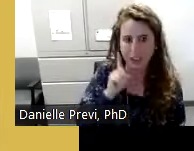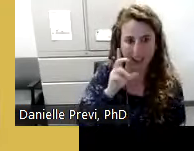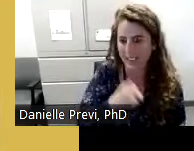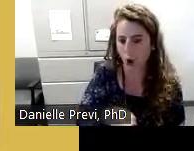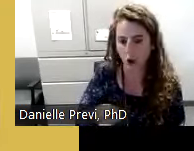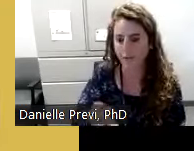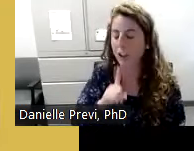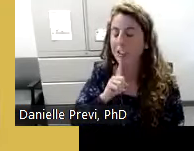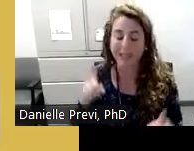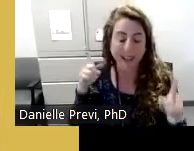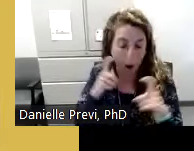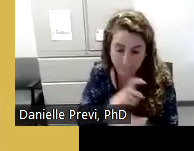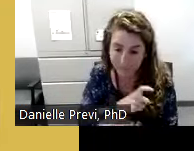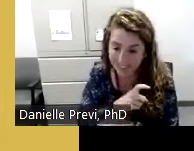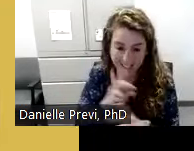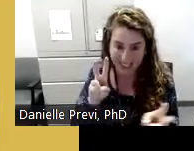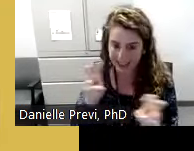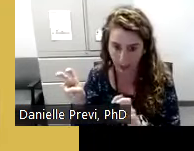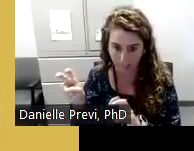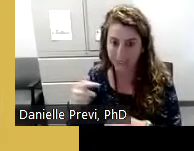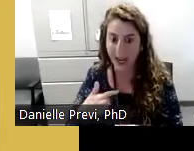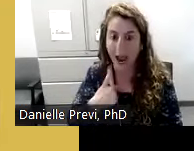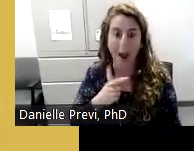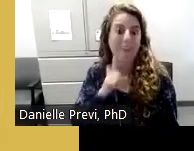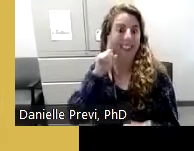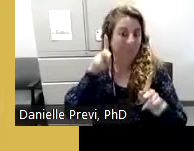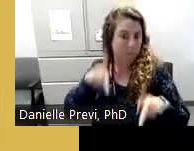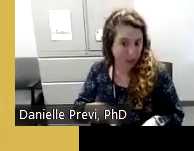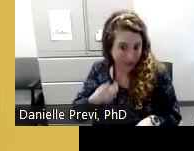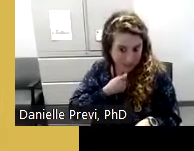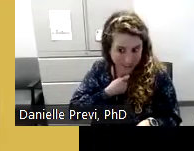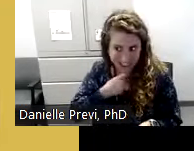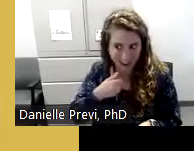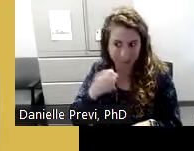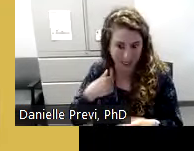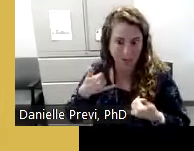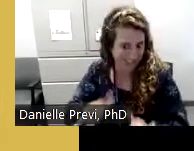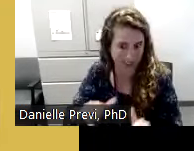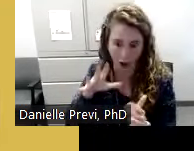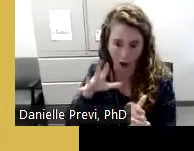matter experts in assessing deaf/hard of hearing patients. Certainly not. It is very complex. I,